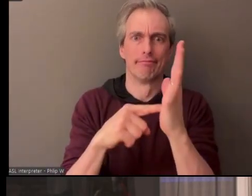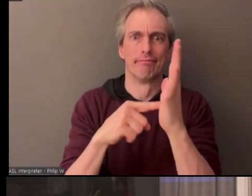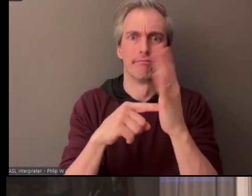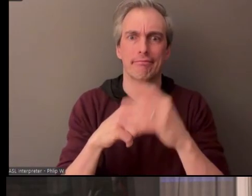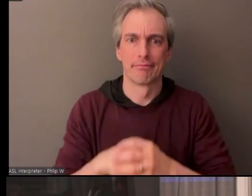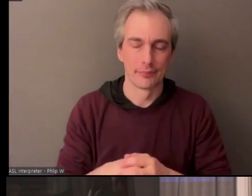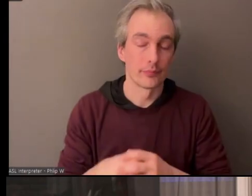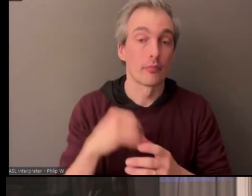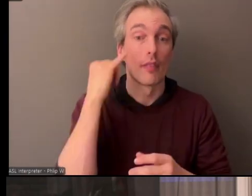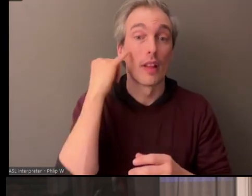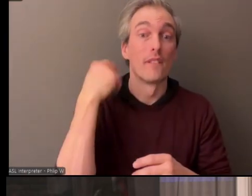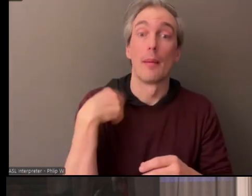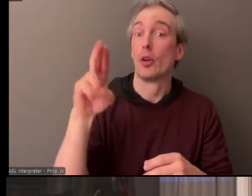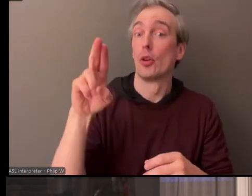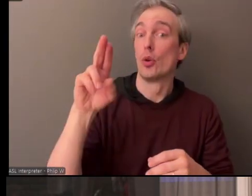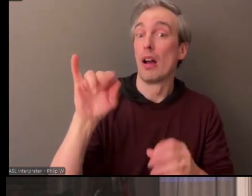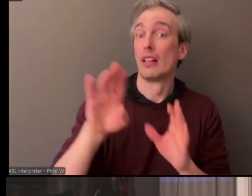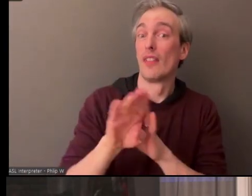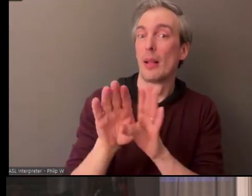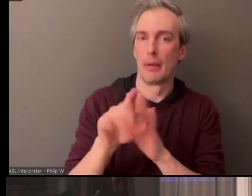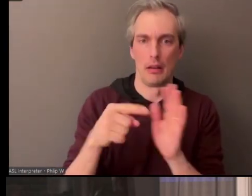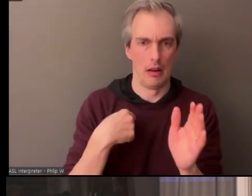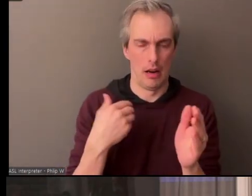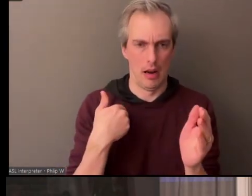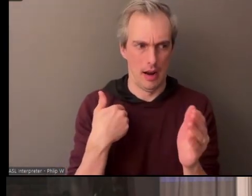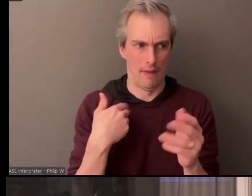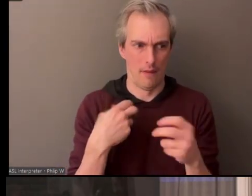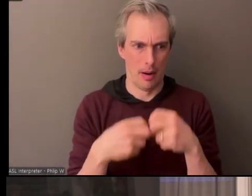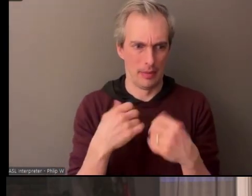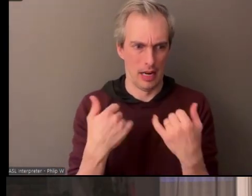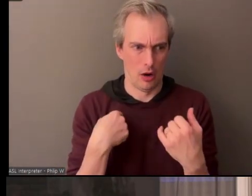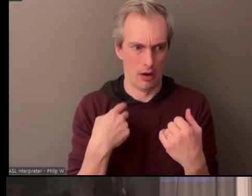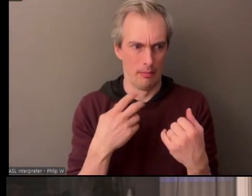I realize... Well, there's no indication from the designer what that focus state looks like.